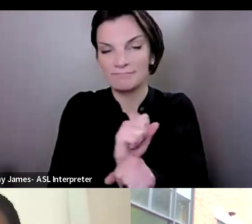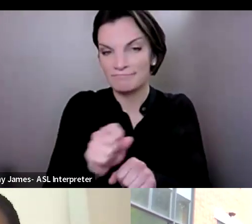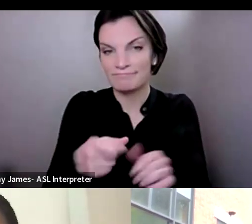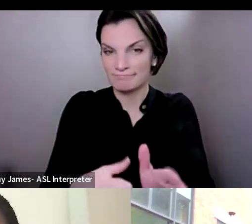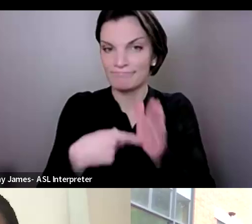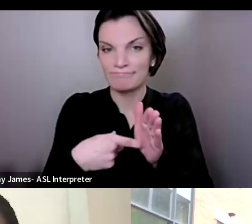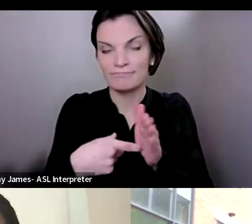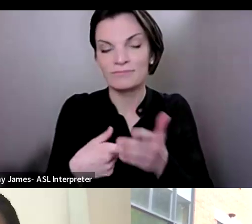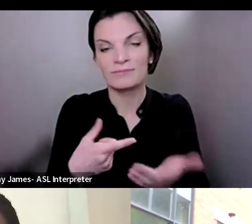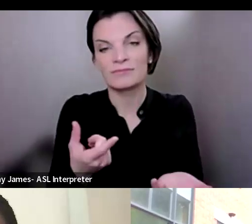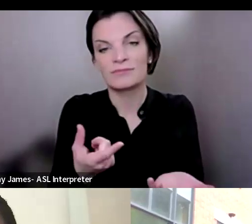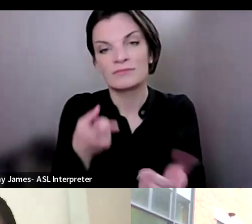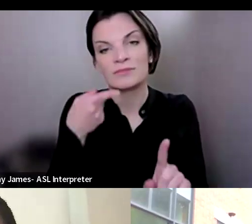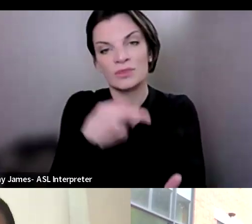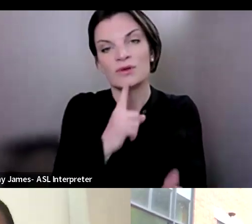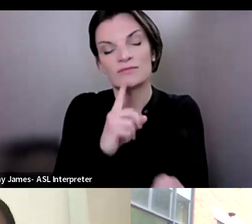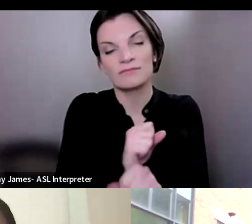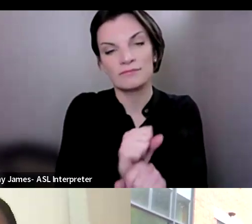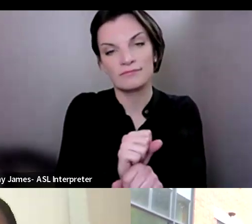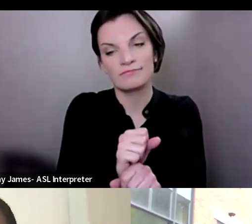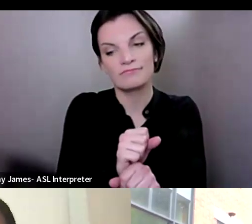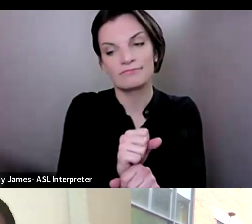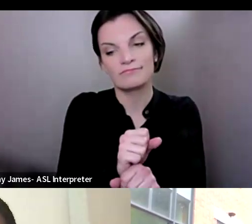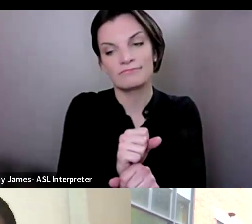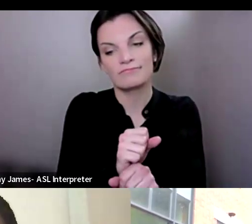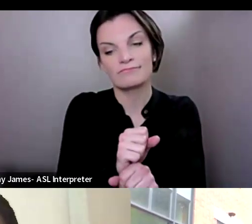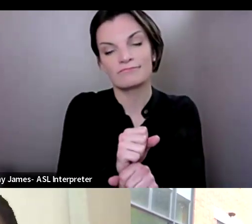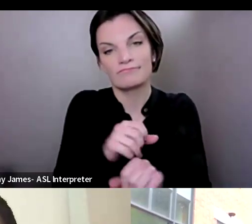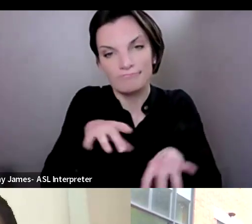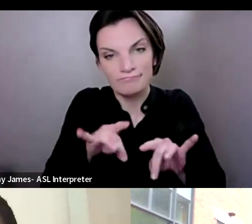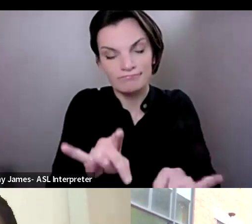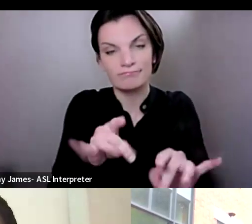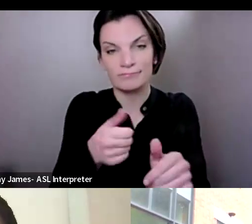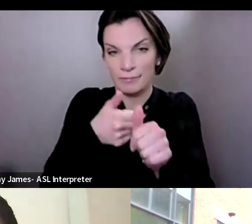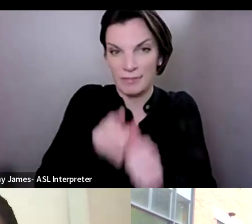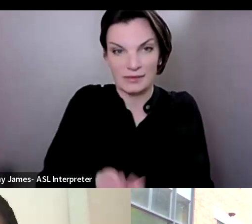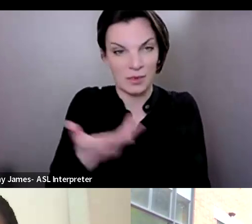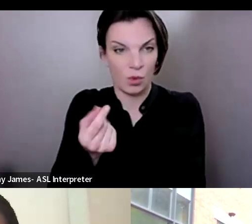to them and you're curating based on directly what you are hearing from the